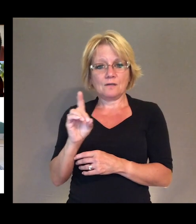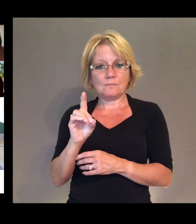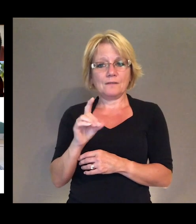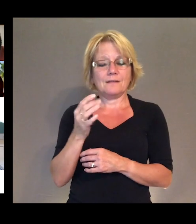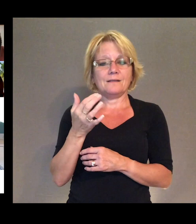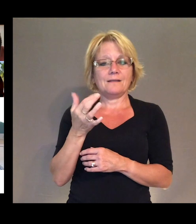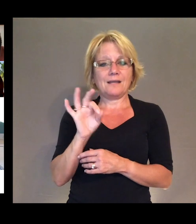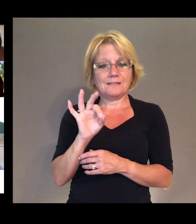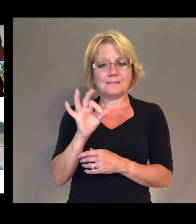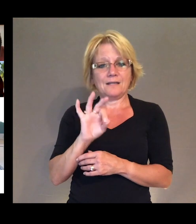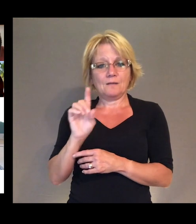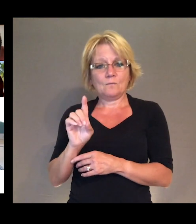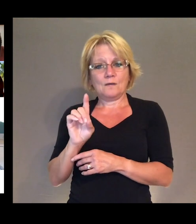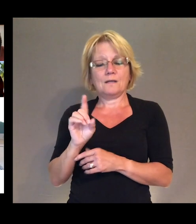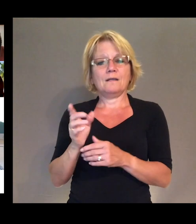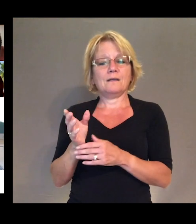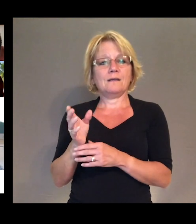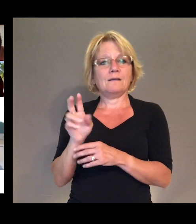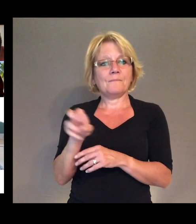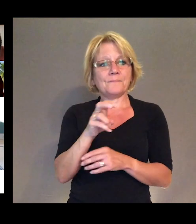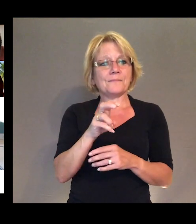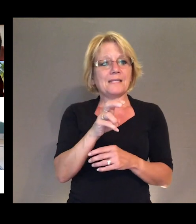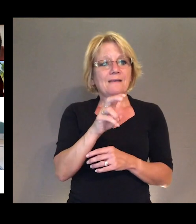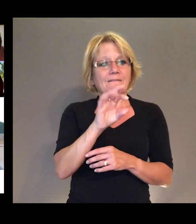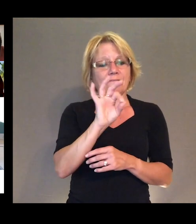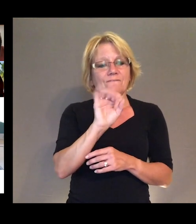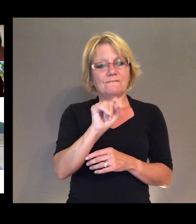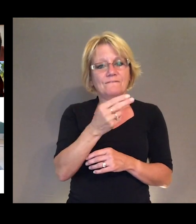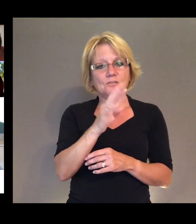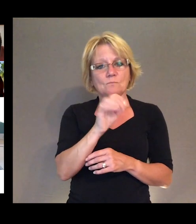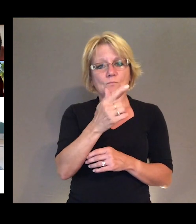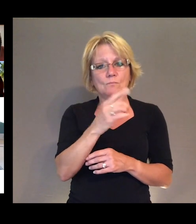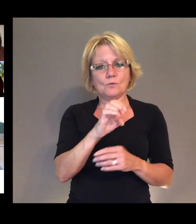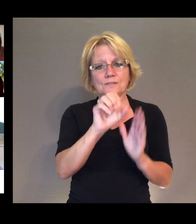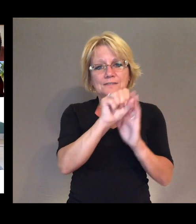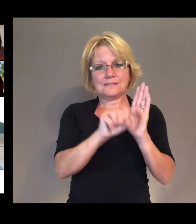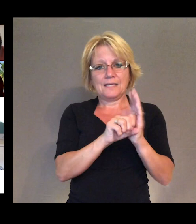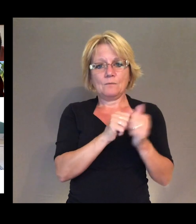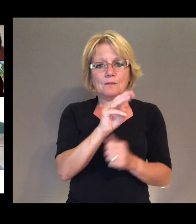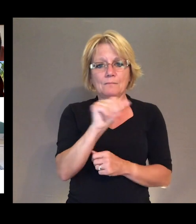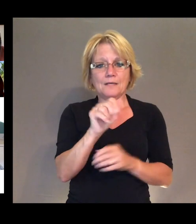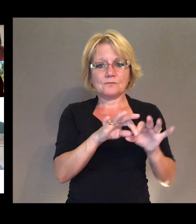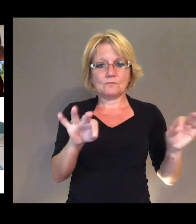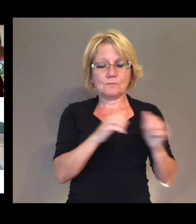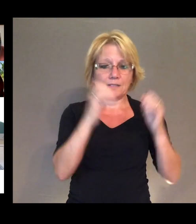Heather graduated from Fitchburg State University in 2012, with a master's degree in educational leadership in management,